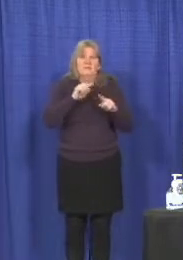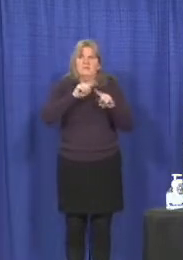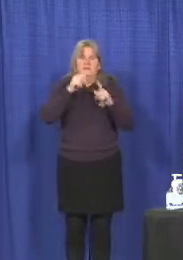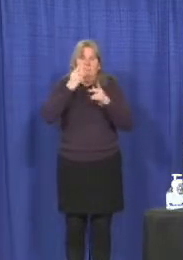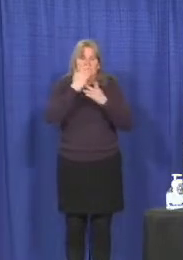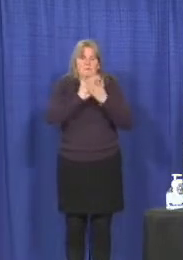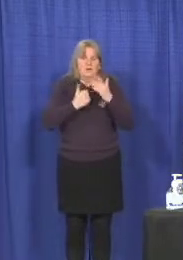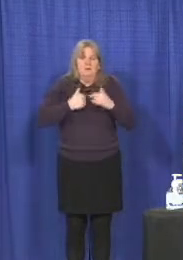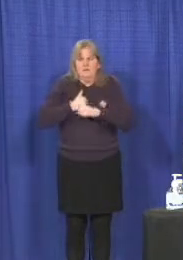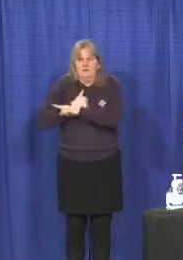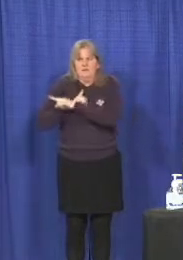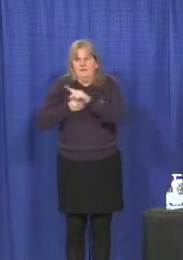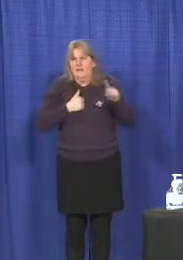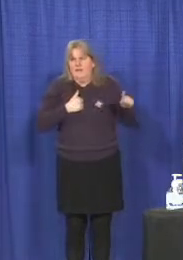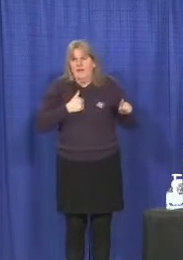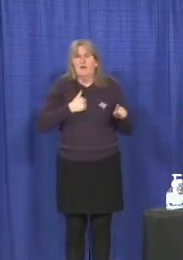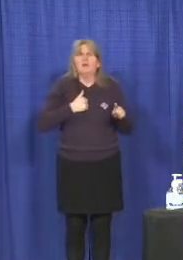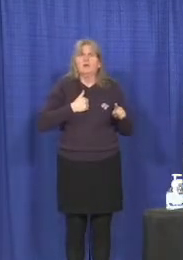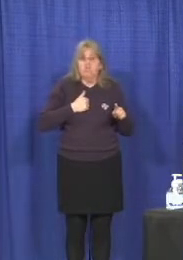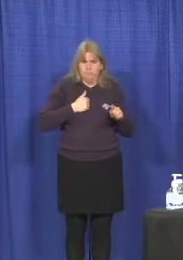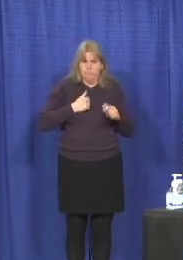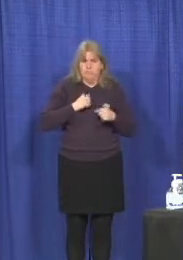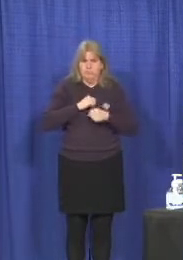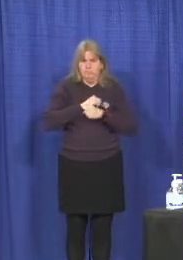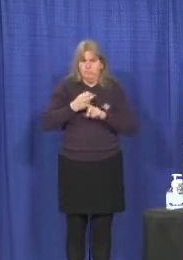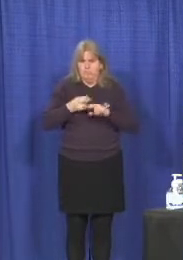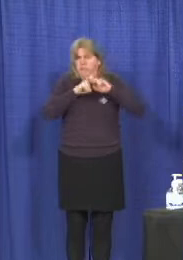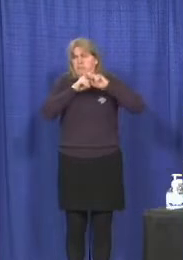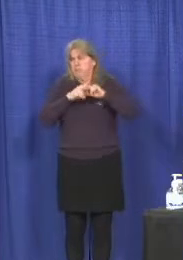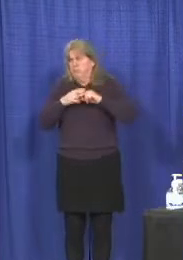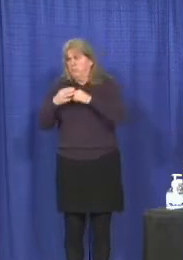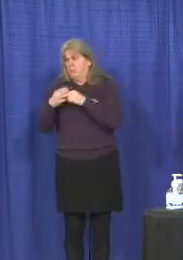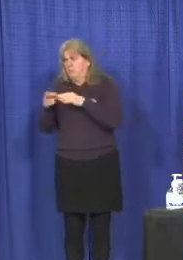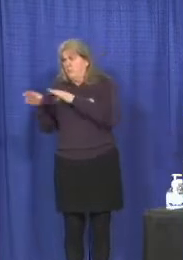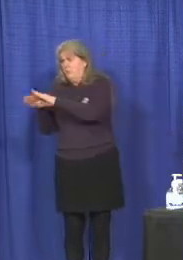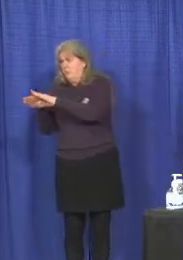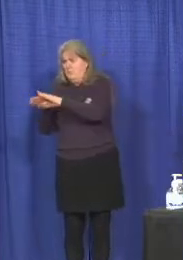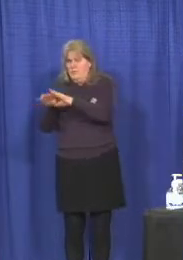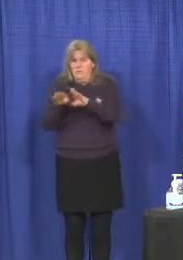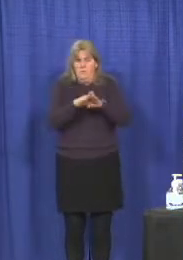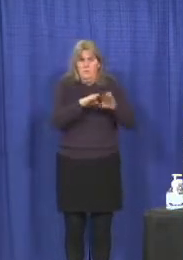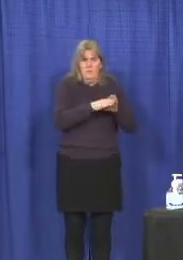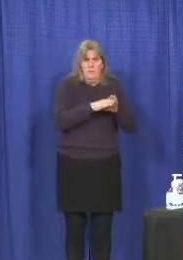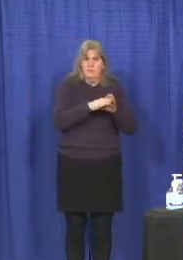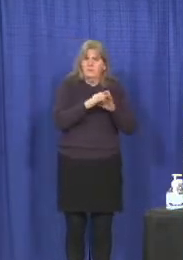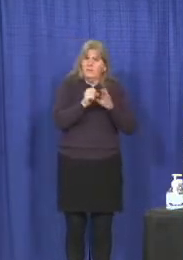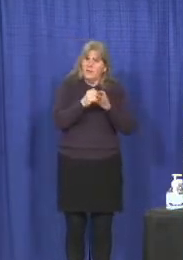Variants are spreading rapidly. We need to ensure we limit that